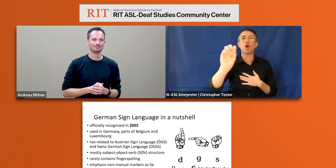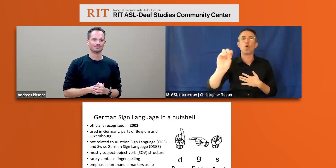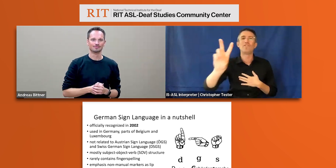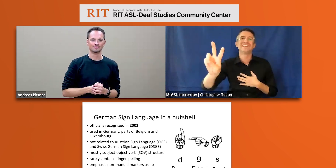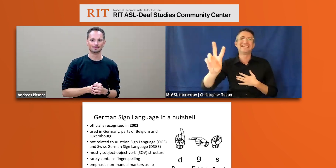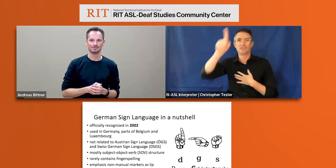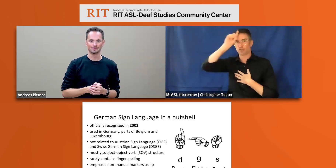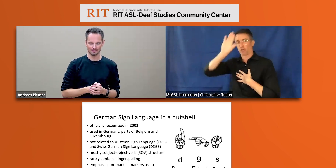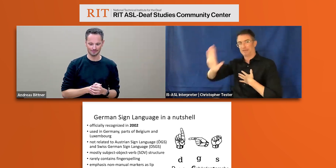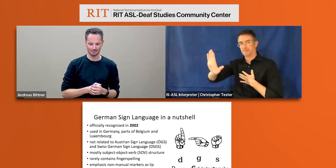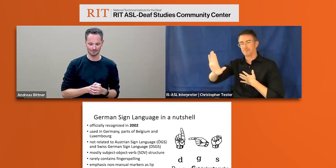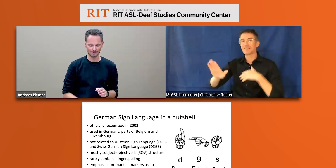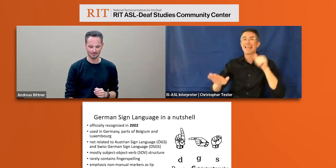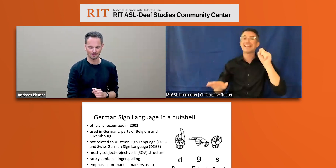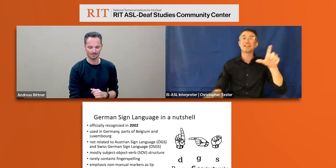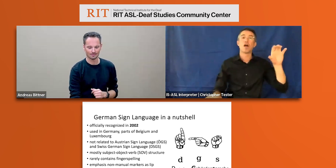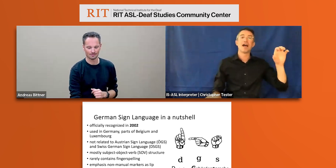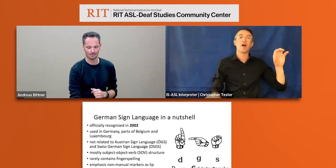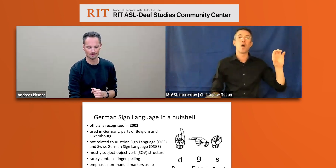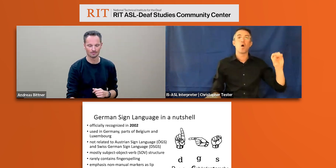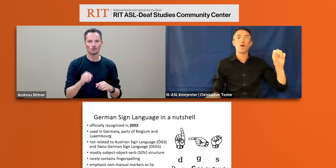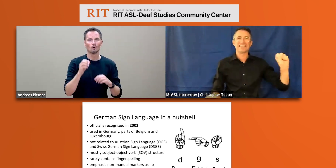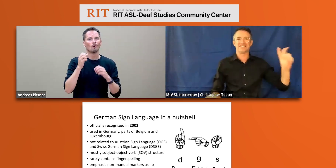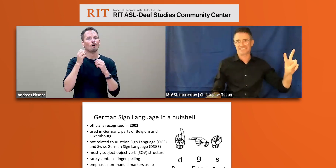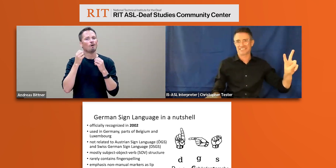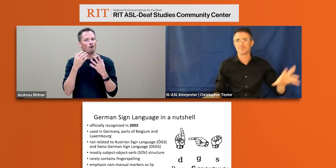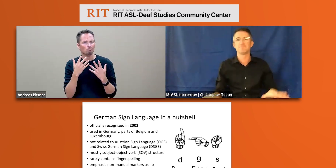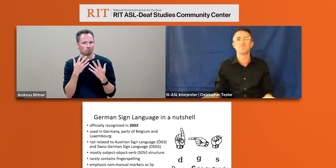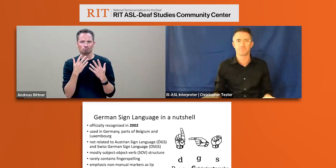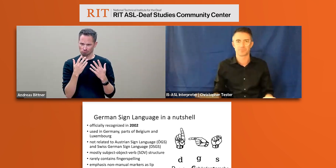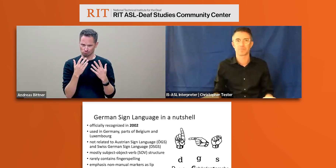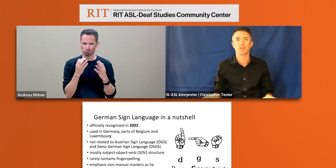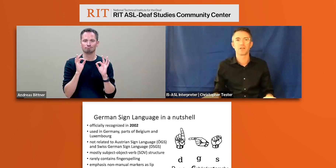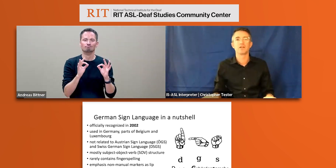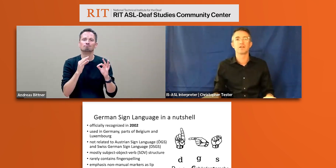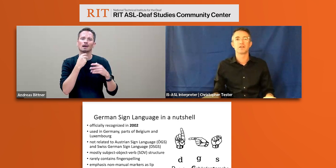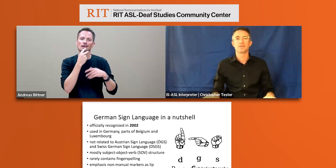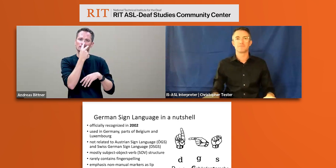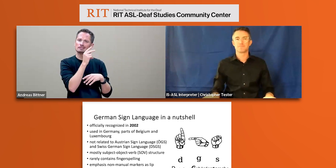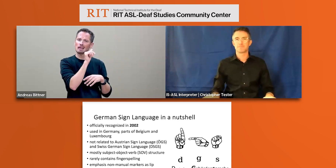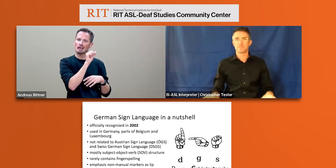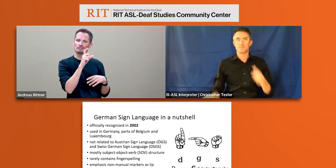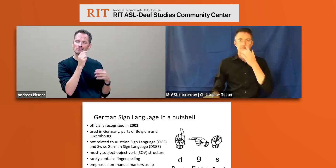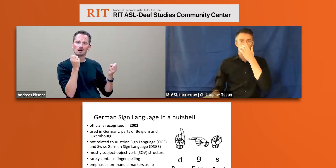Oh, sorry. German sign language follows the subject-object-verb word order.